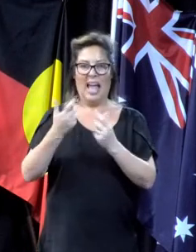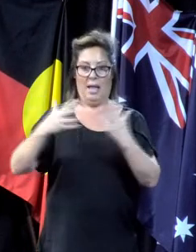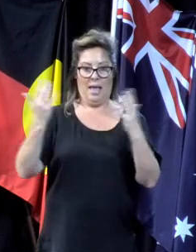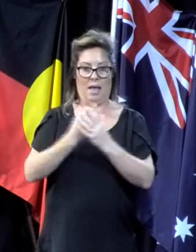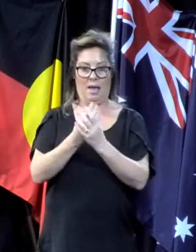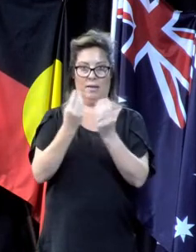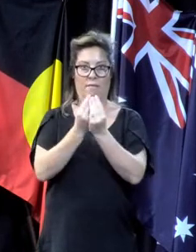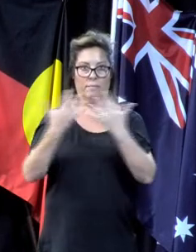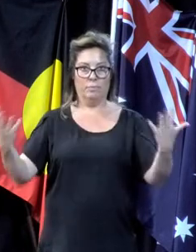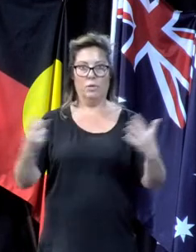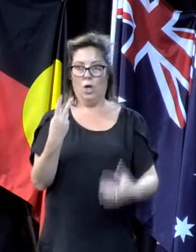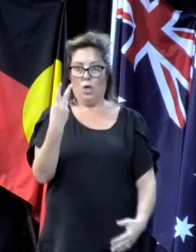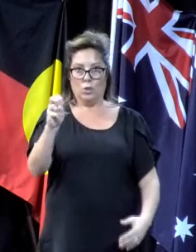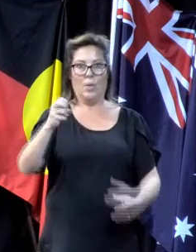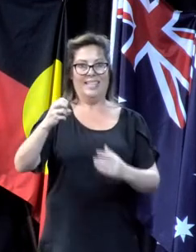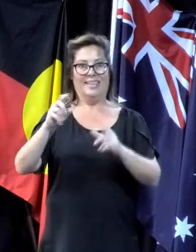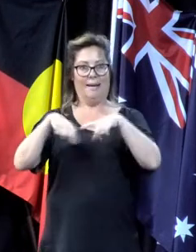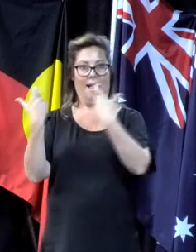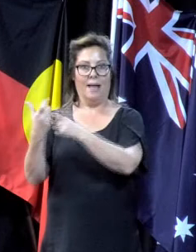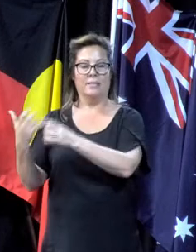lessons is the preparation and correction time.